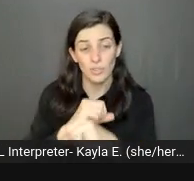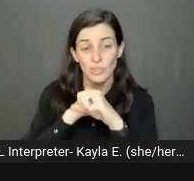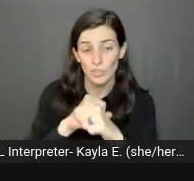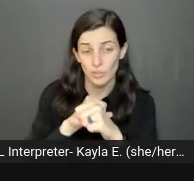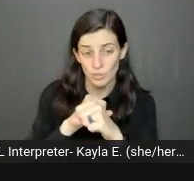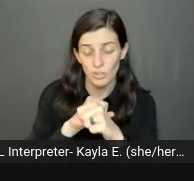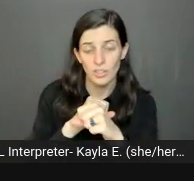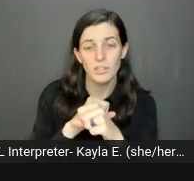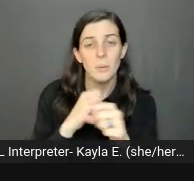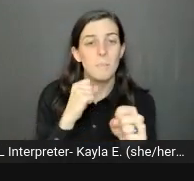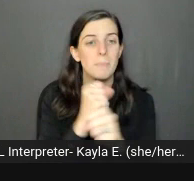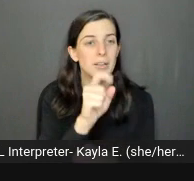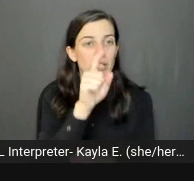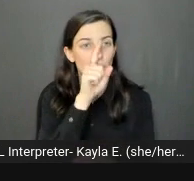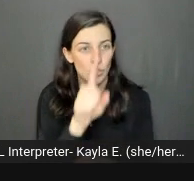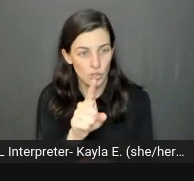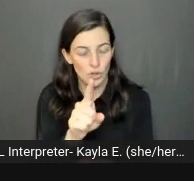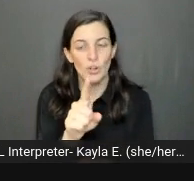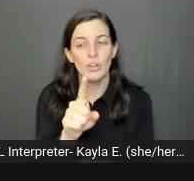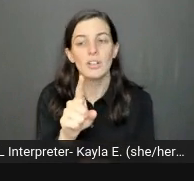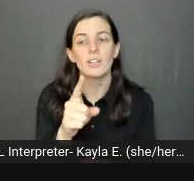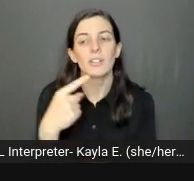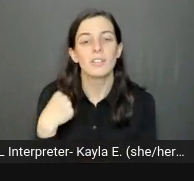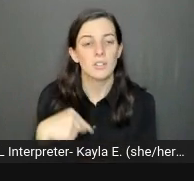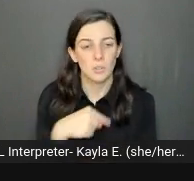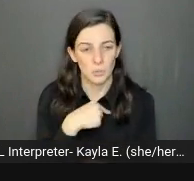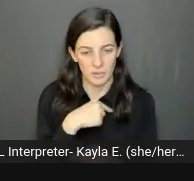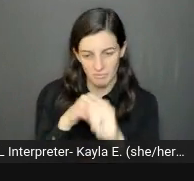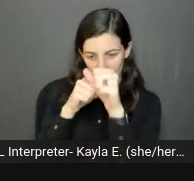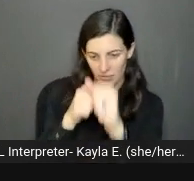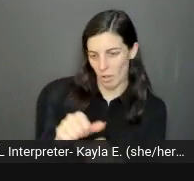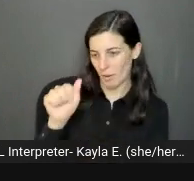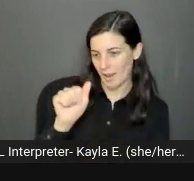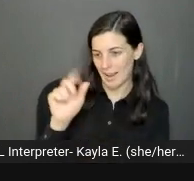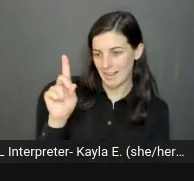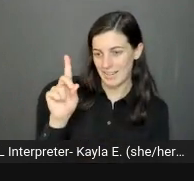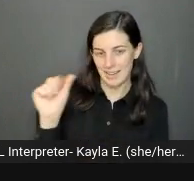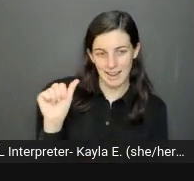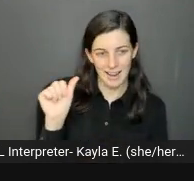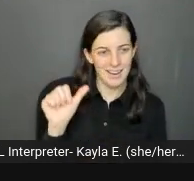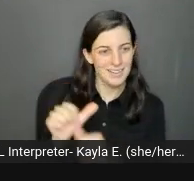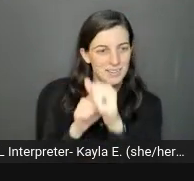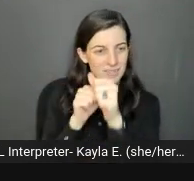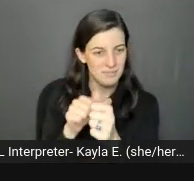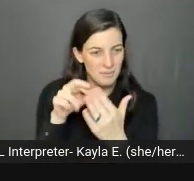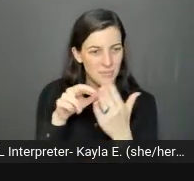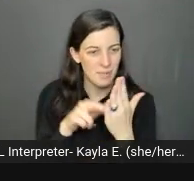that we reach ADA compliance or another form of compliance with local legislation.